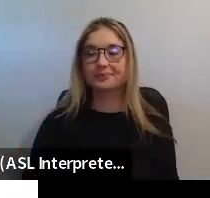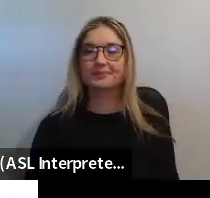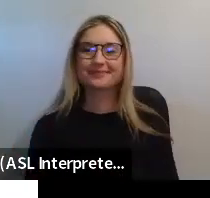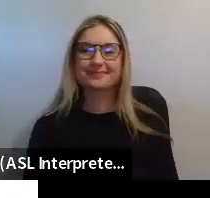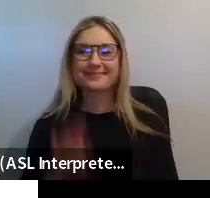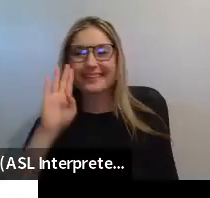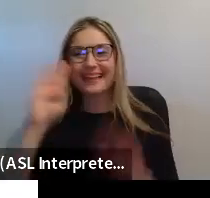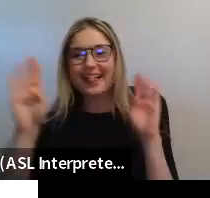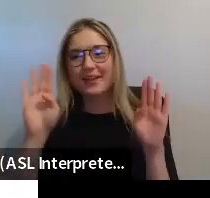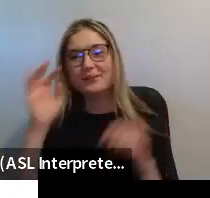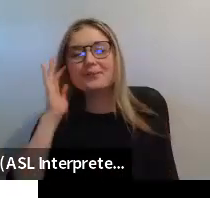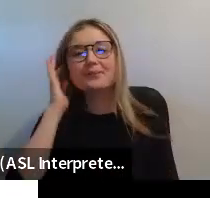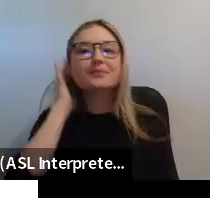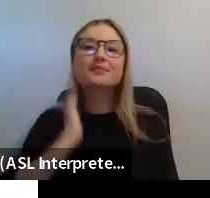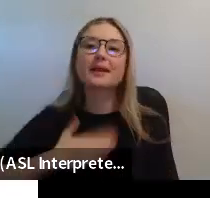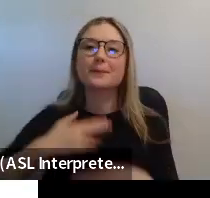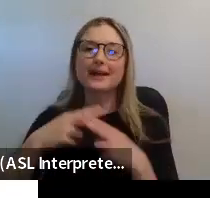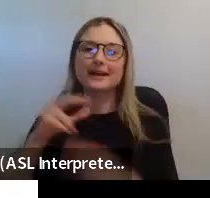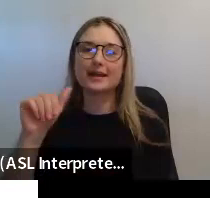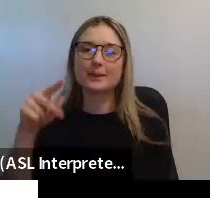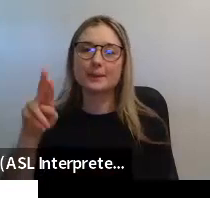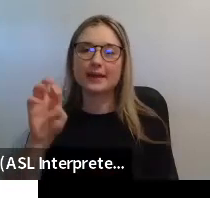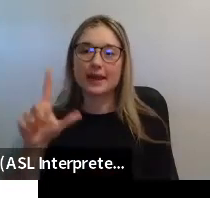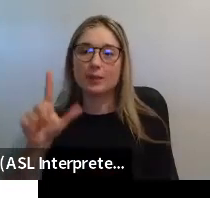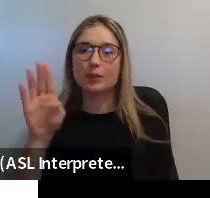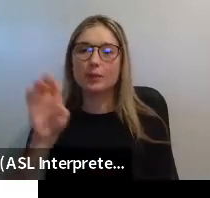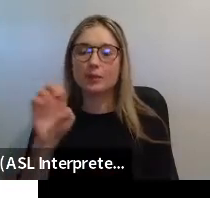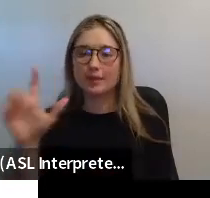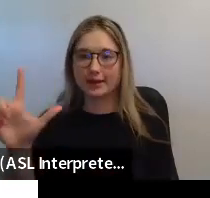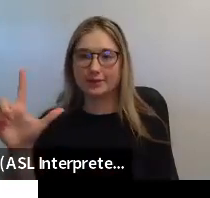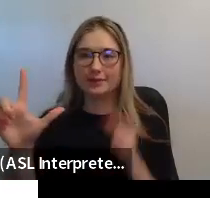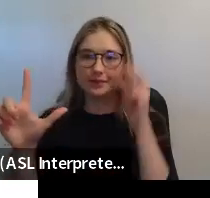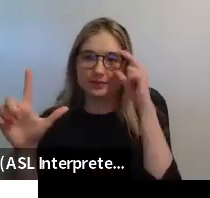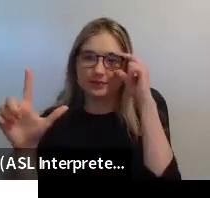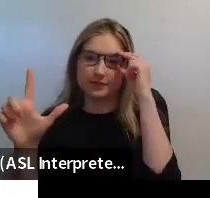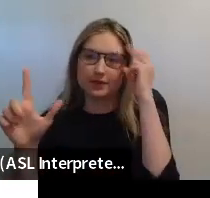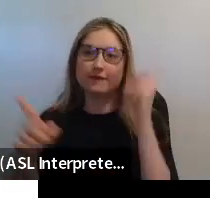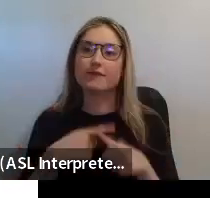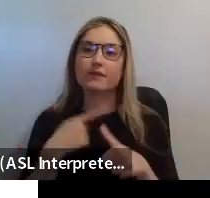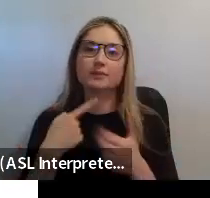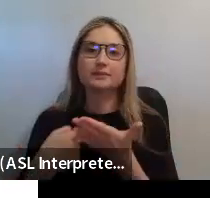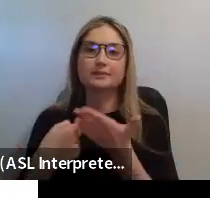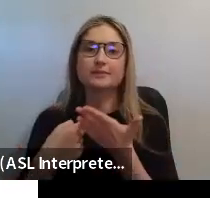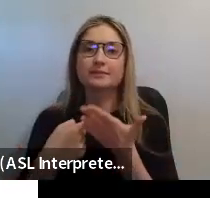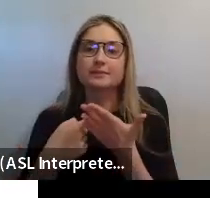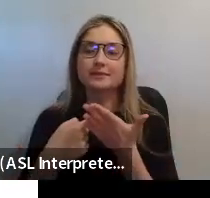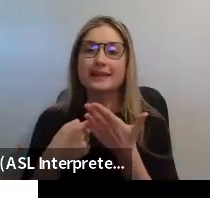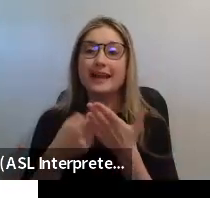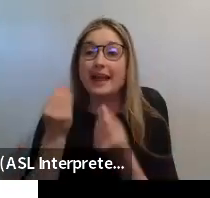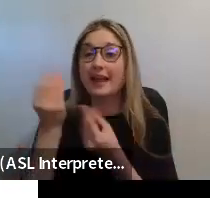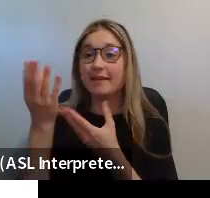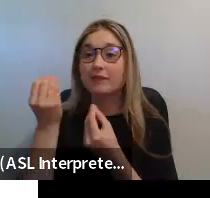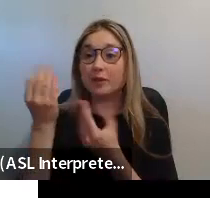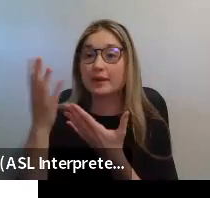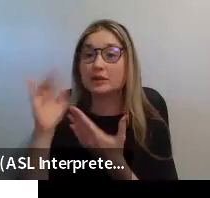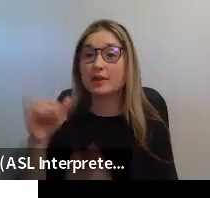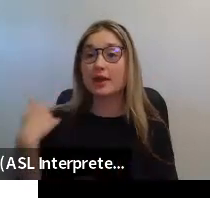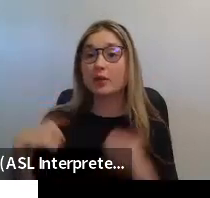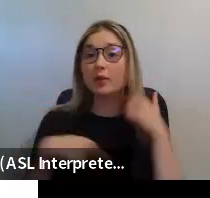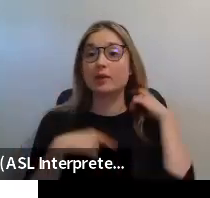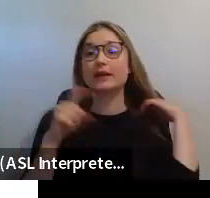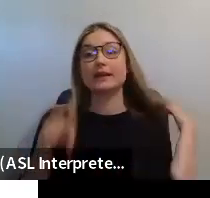Hello! My name is April Bell, and what we are getting ready to discuss first is just some key information that'll be needed for referrals.